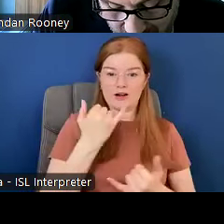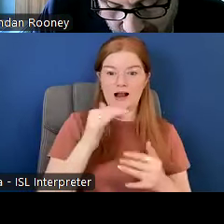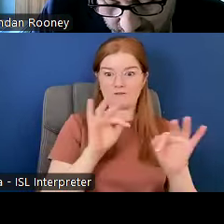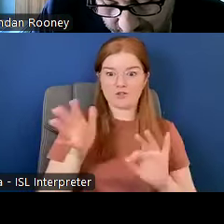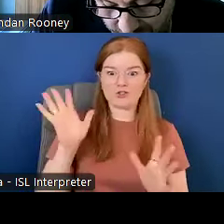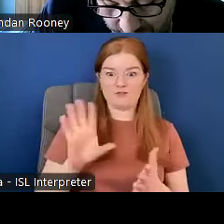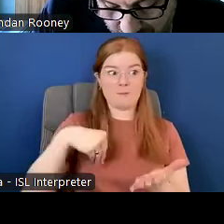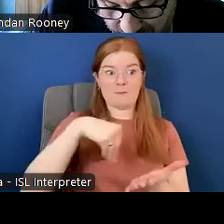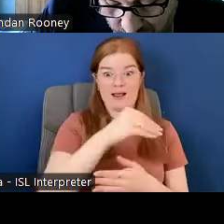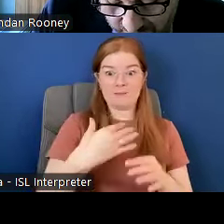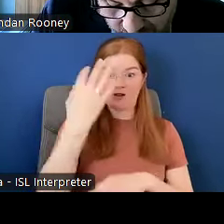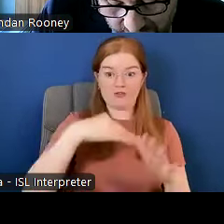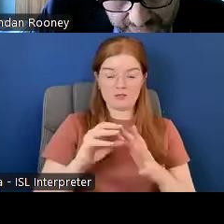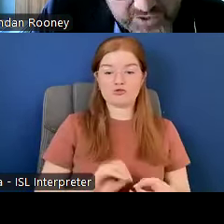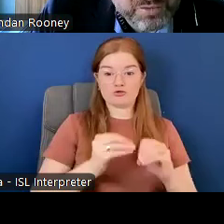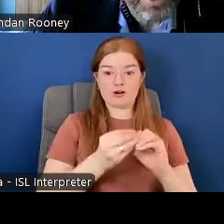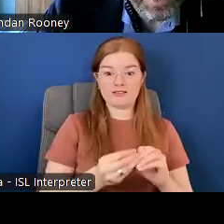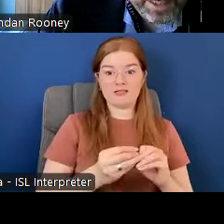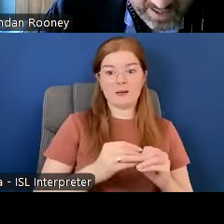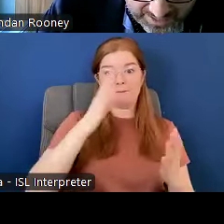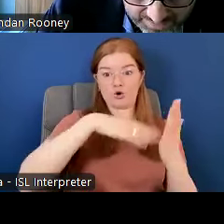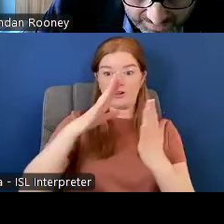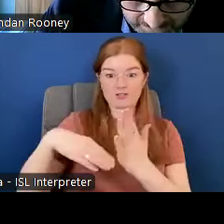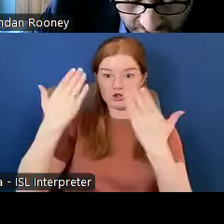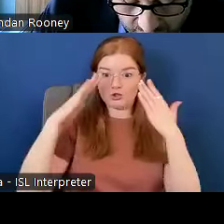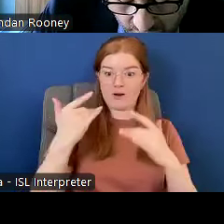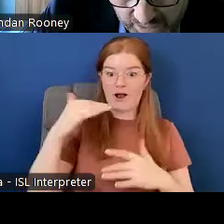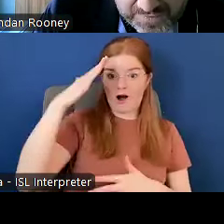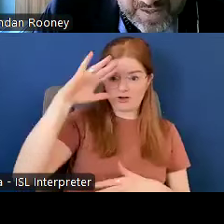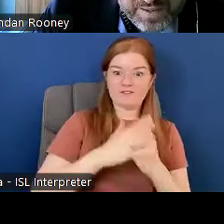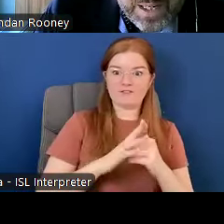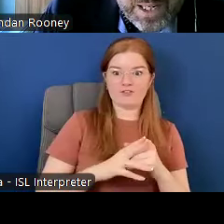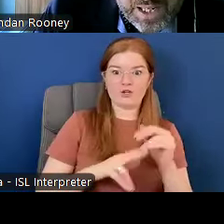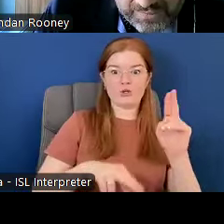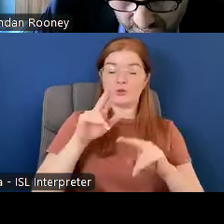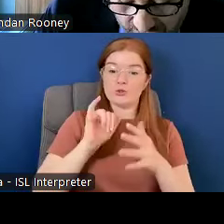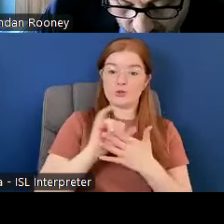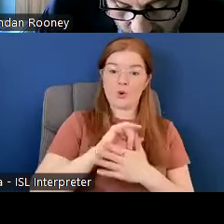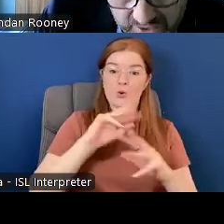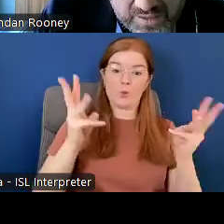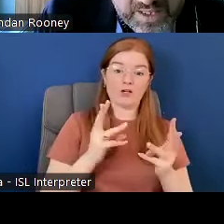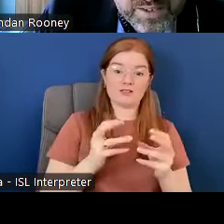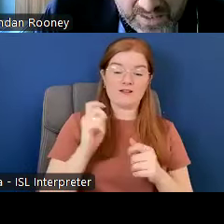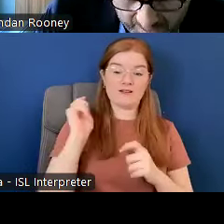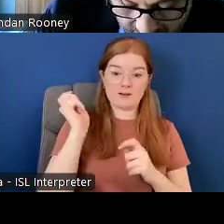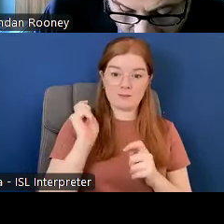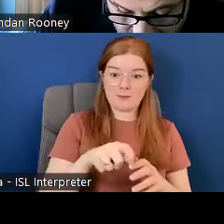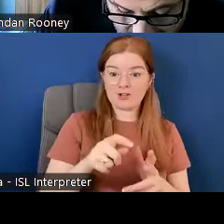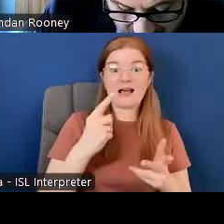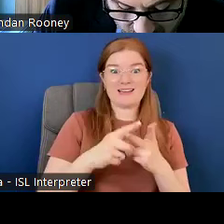commissioned by the government to produce murals pictorializing Ireland for the New York World's Fair, and of course, one year into the nightmare that was the Second